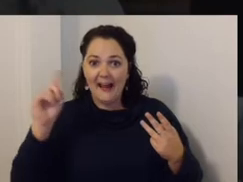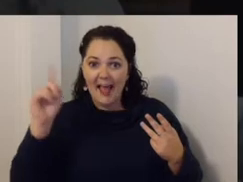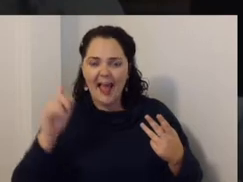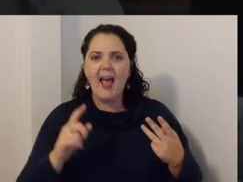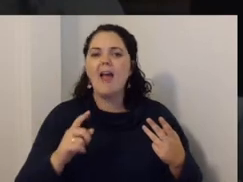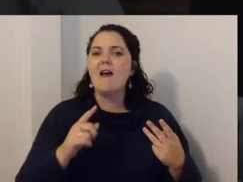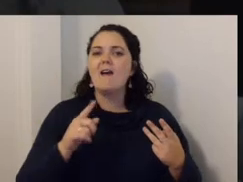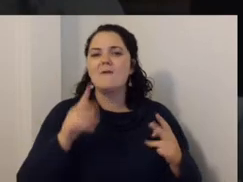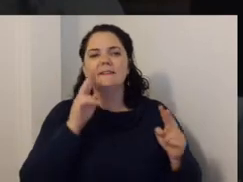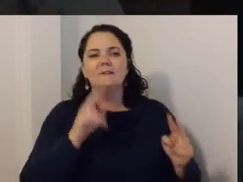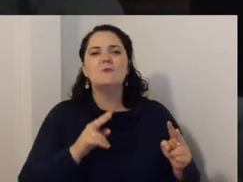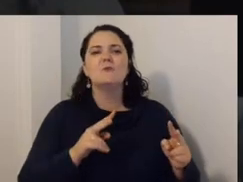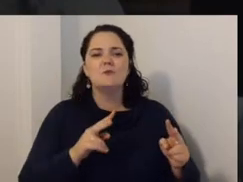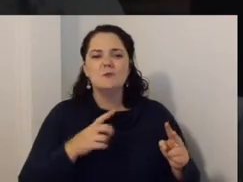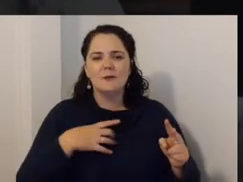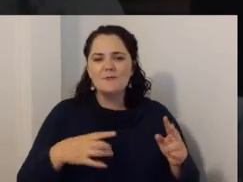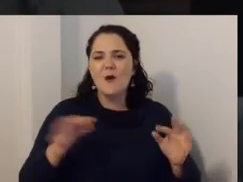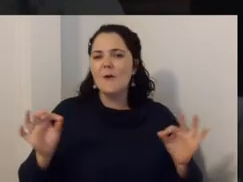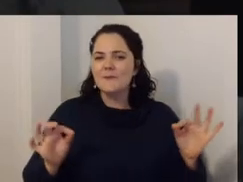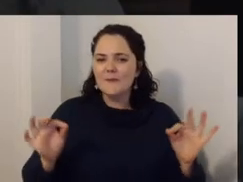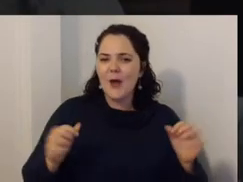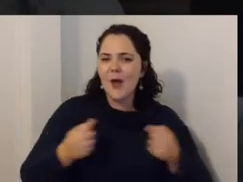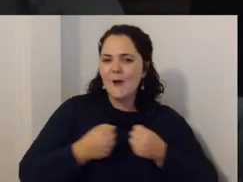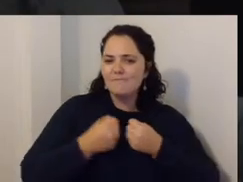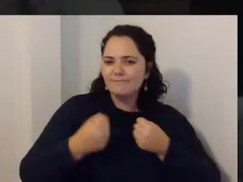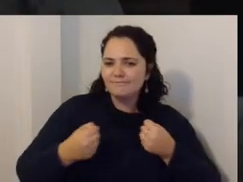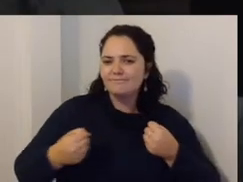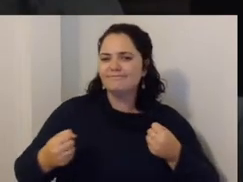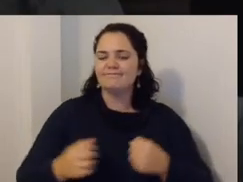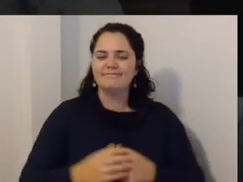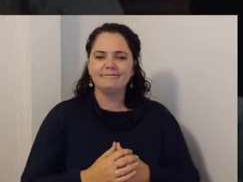to do longer poses last week and now we're going to do some even longer poses here this evening